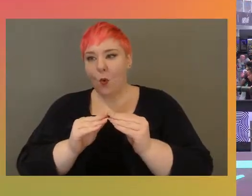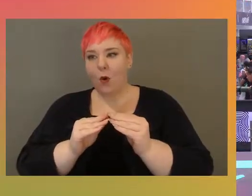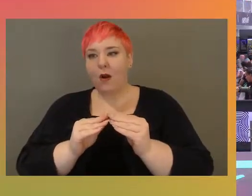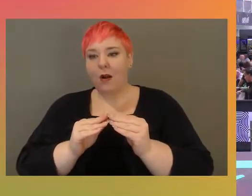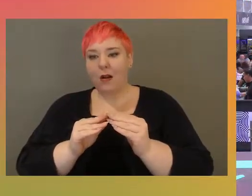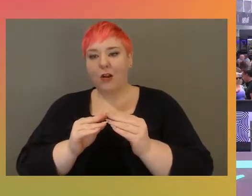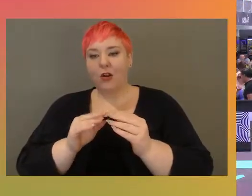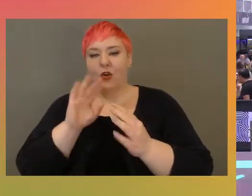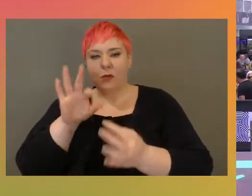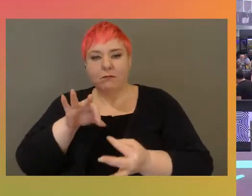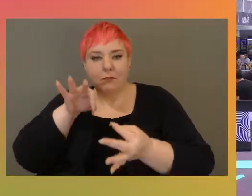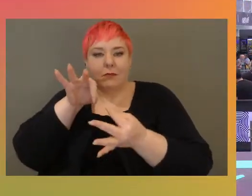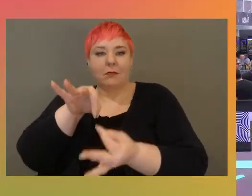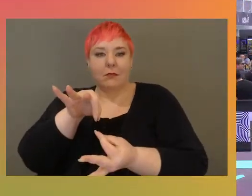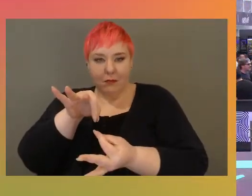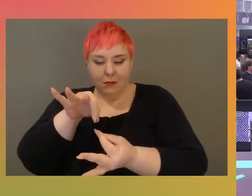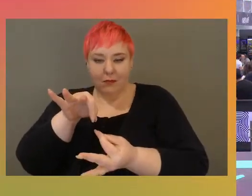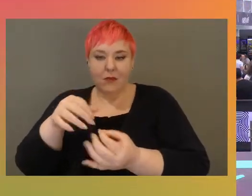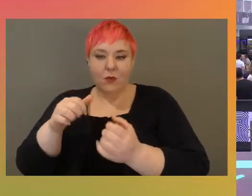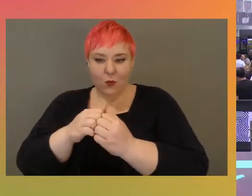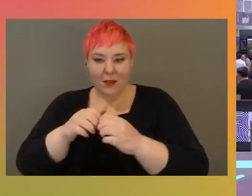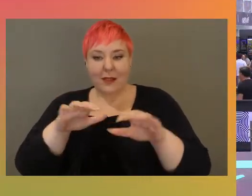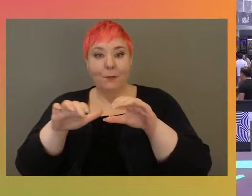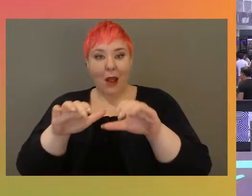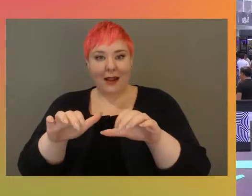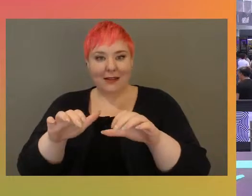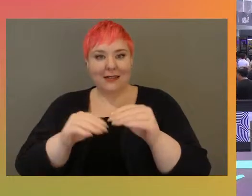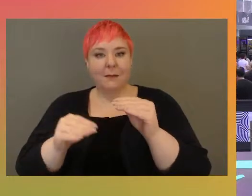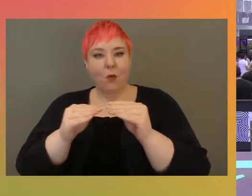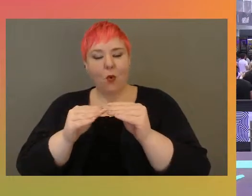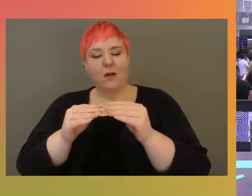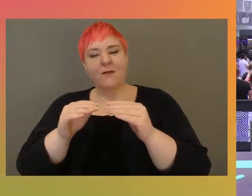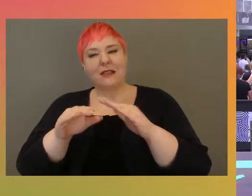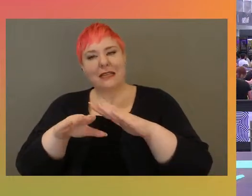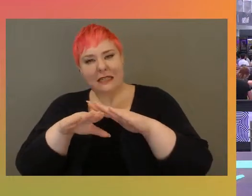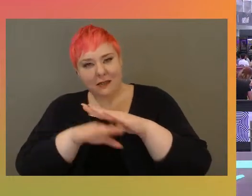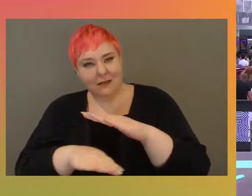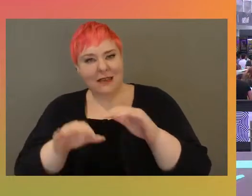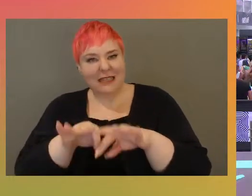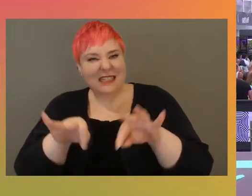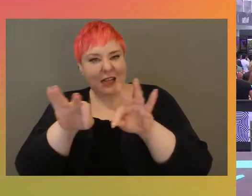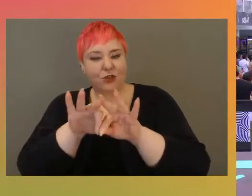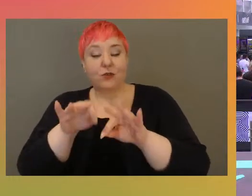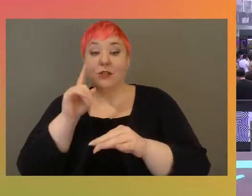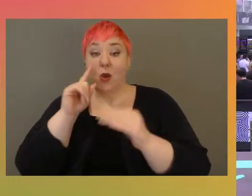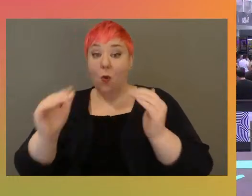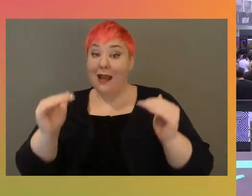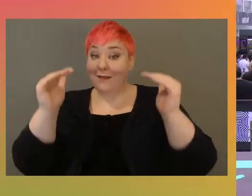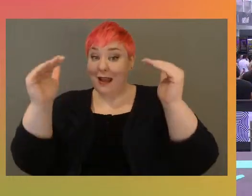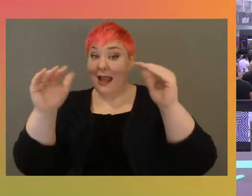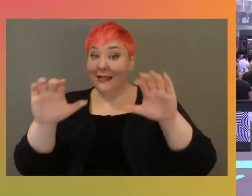MAKE IT SIMPLE, BUT NOT ONLY THAT, IT IS REALLY, THE MORE